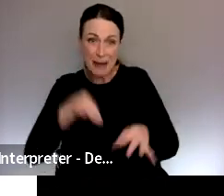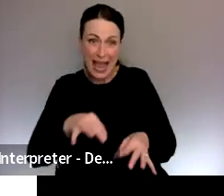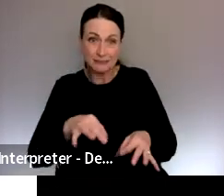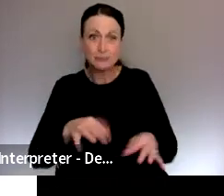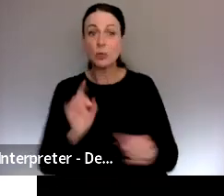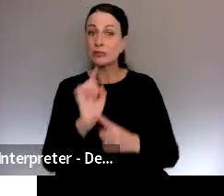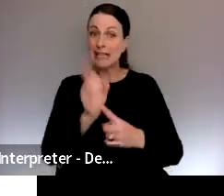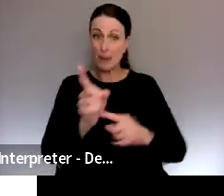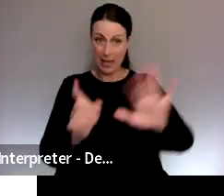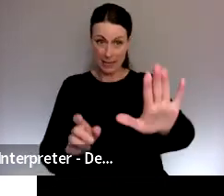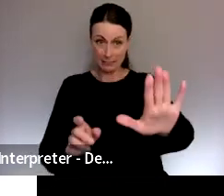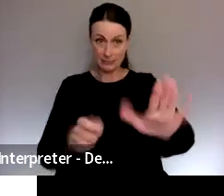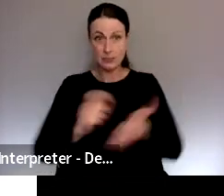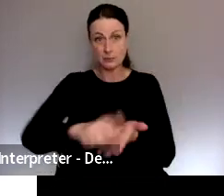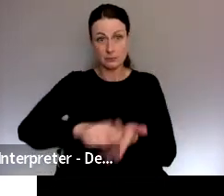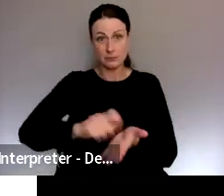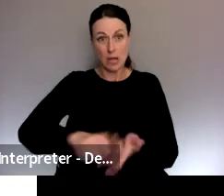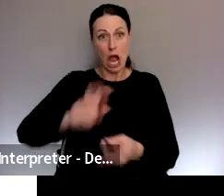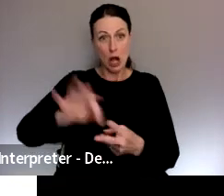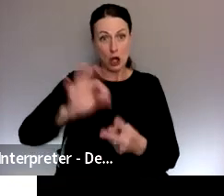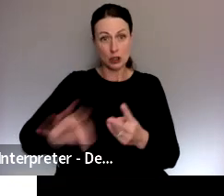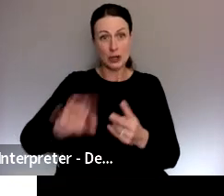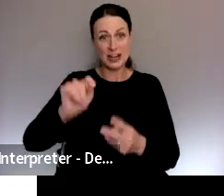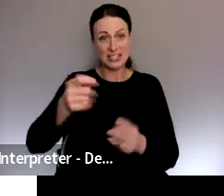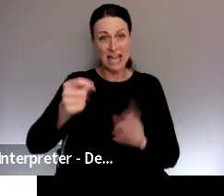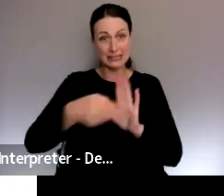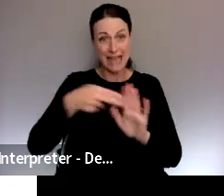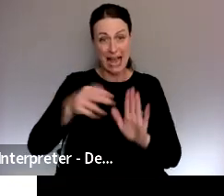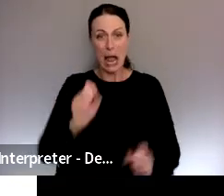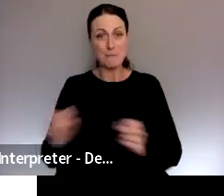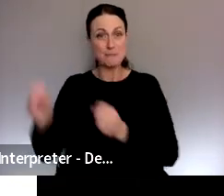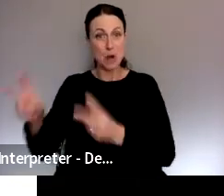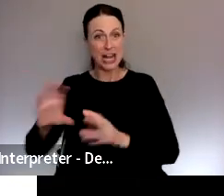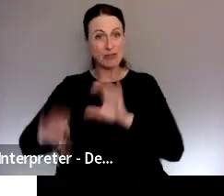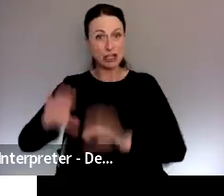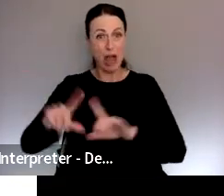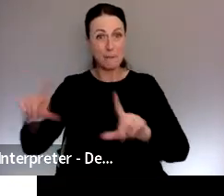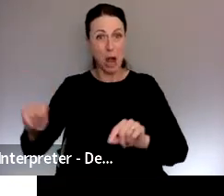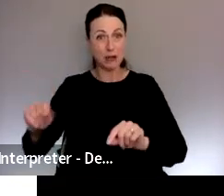So, take a minute now, and compose an alternative text tag and put it in the chat box,